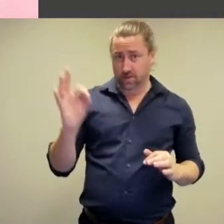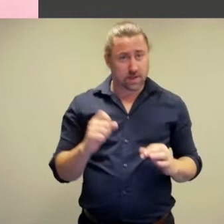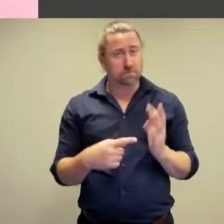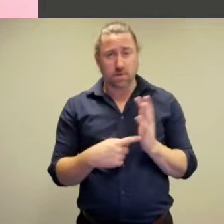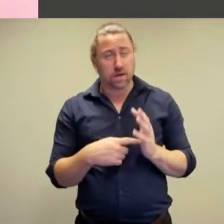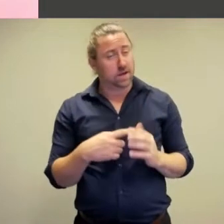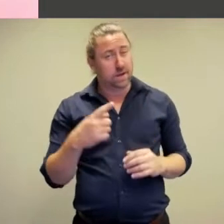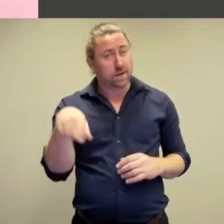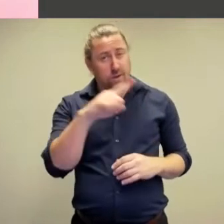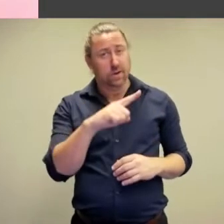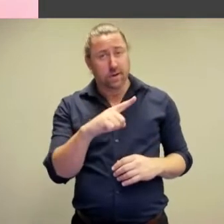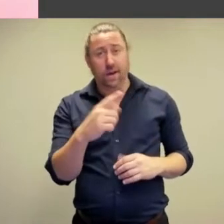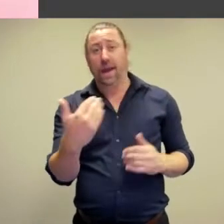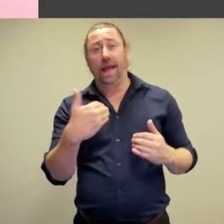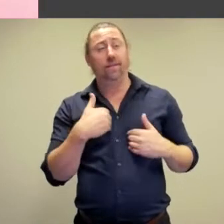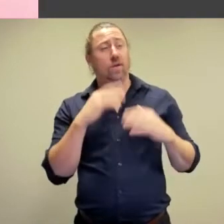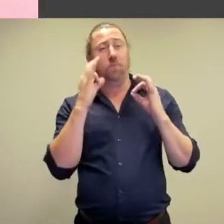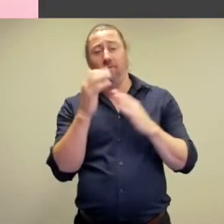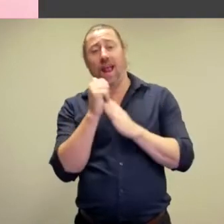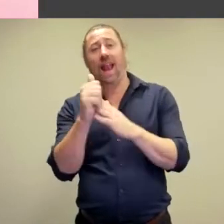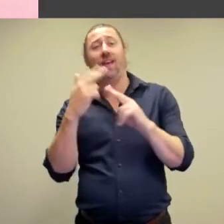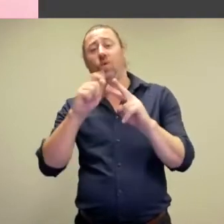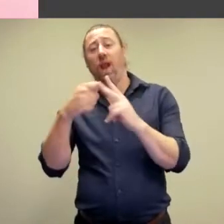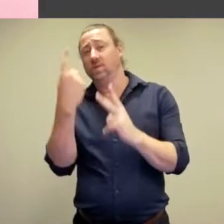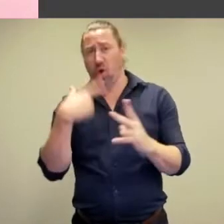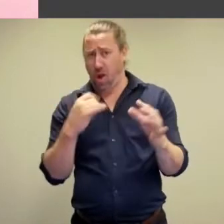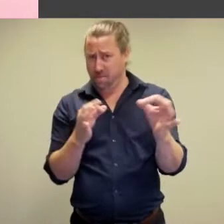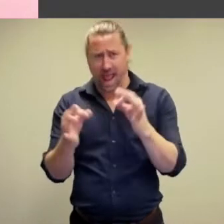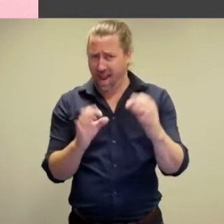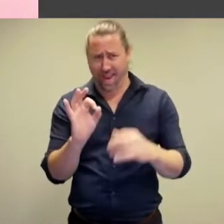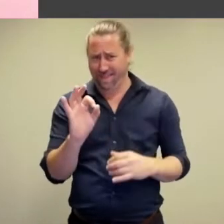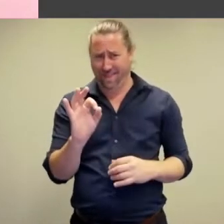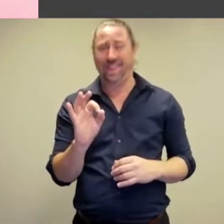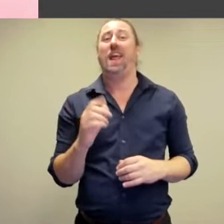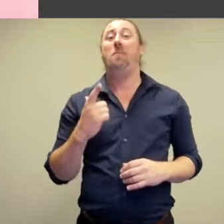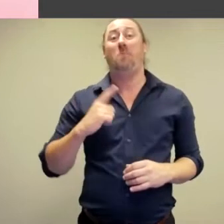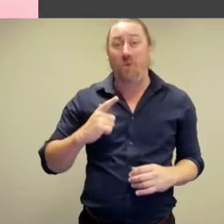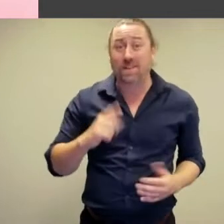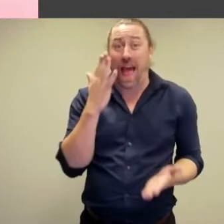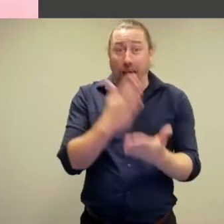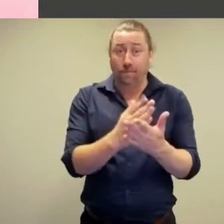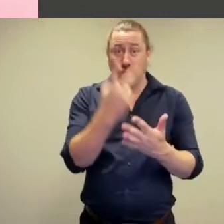have really set me up perfectly for this.